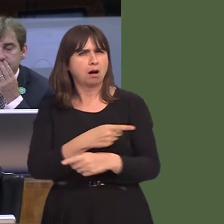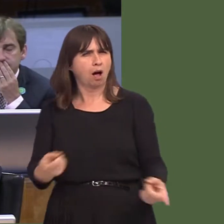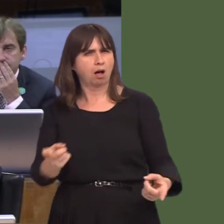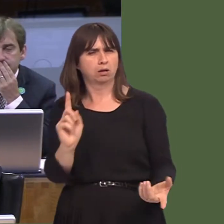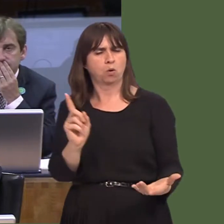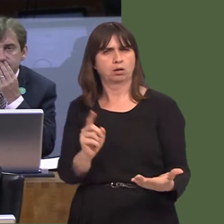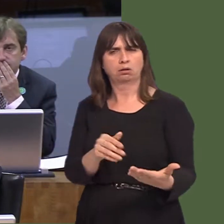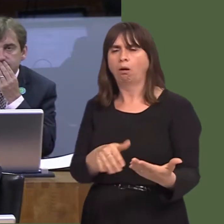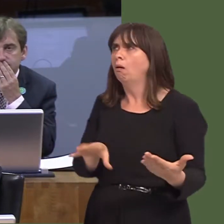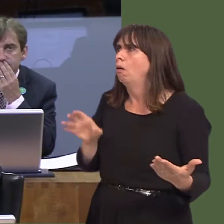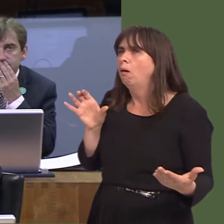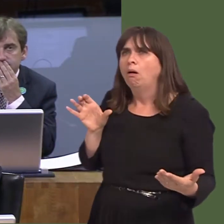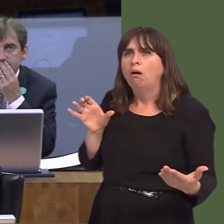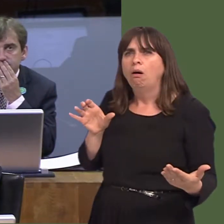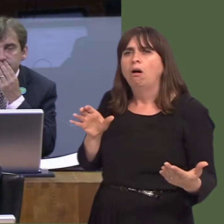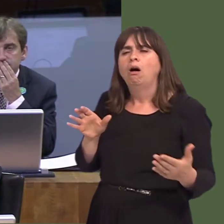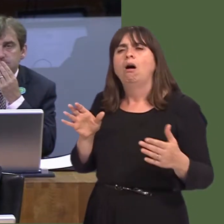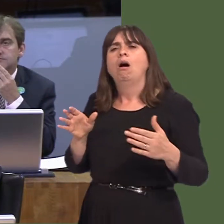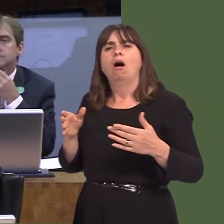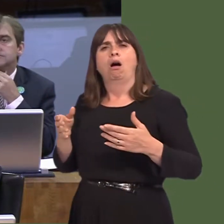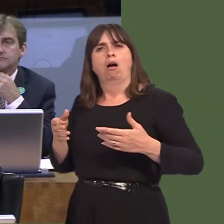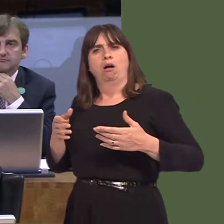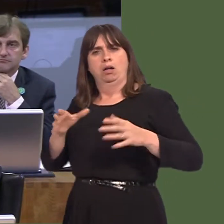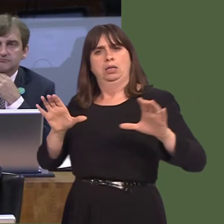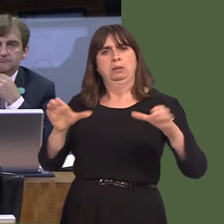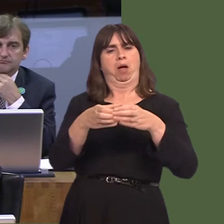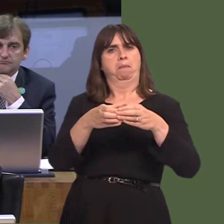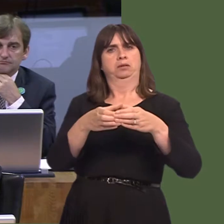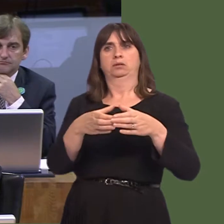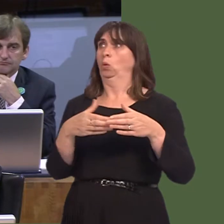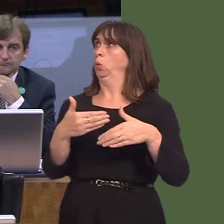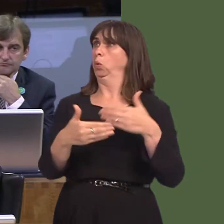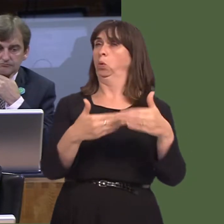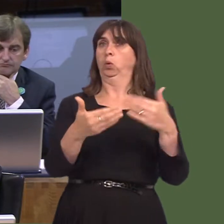can have such leadership in a department and who aren't elected Membersóthe Ministers